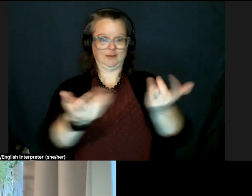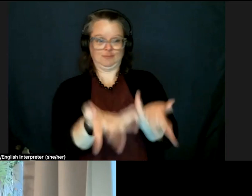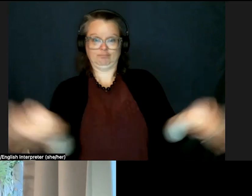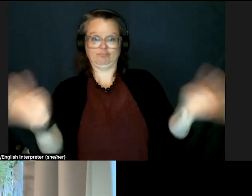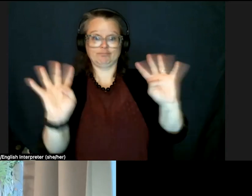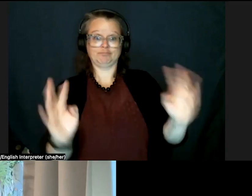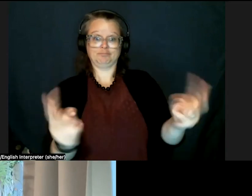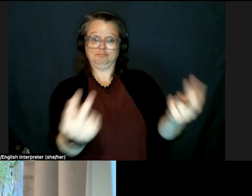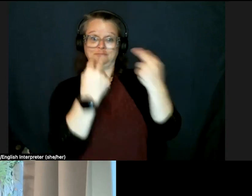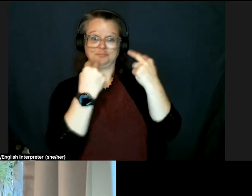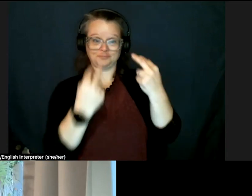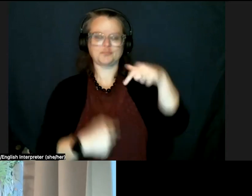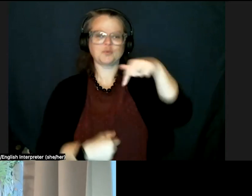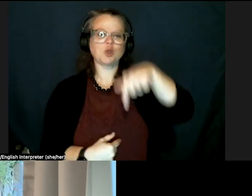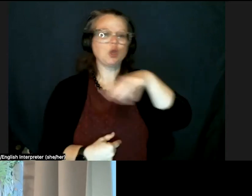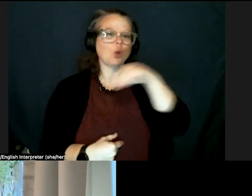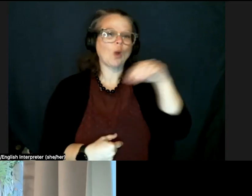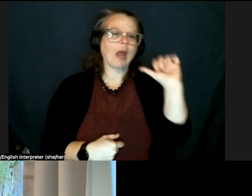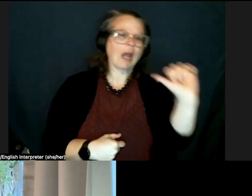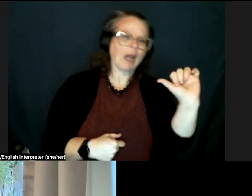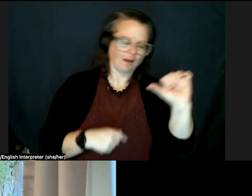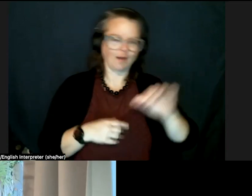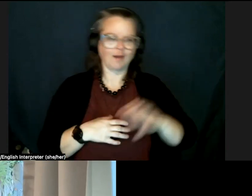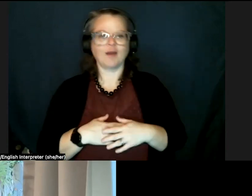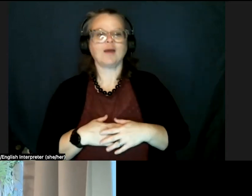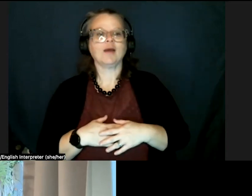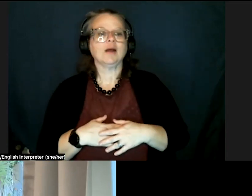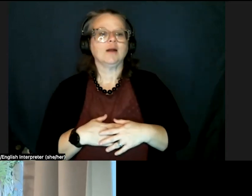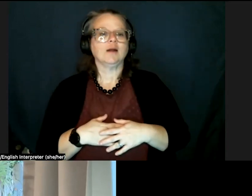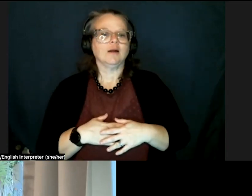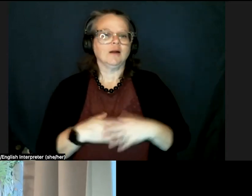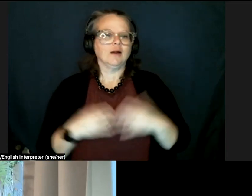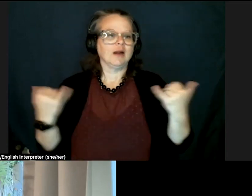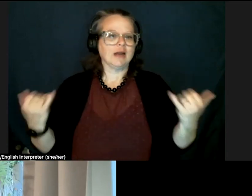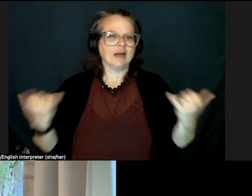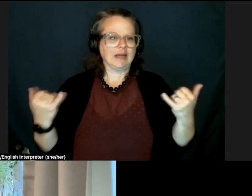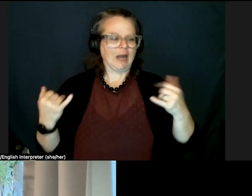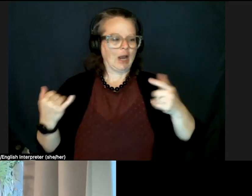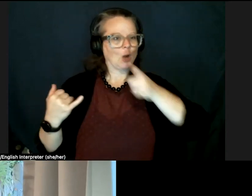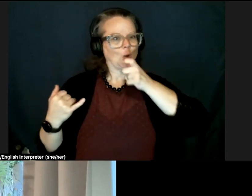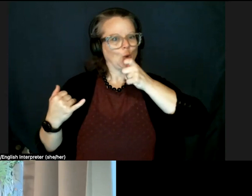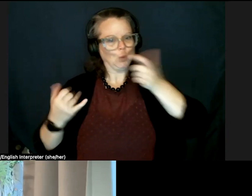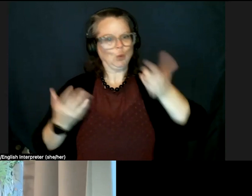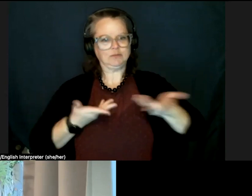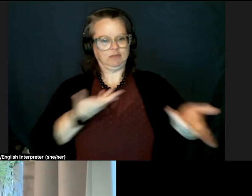panelists as you kind of slowly resume putting your cameras on and being ready to unmute,